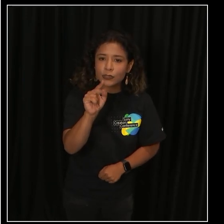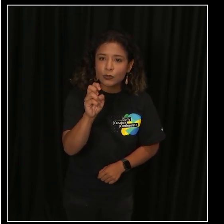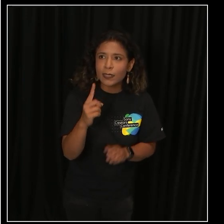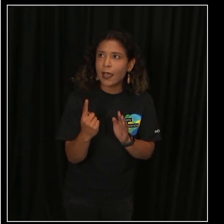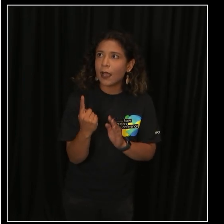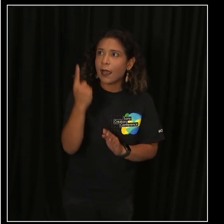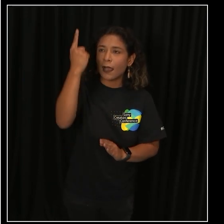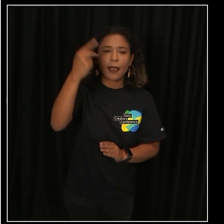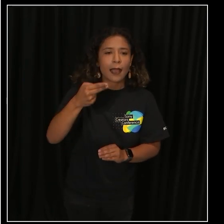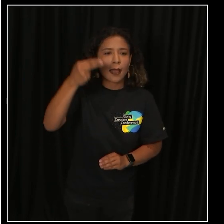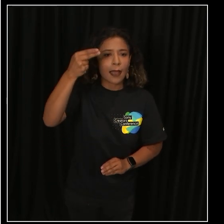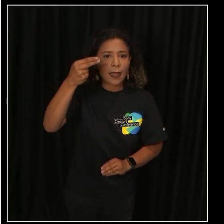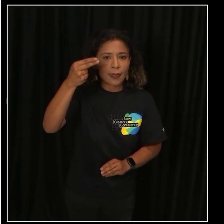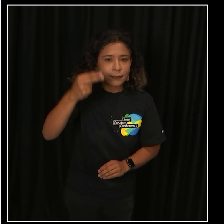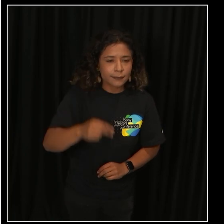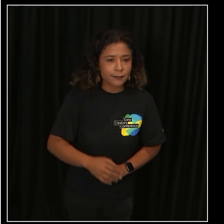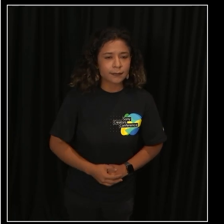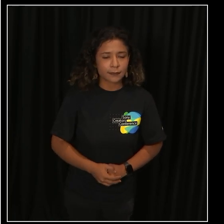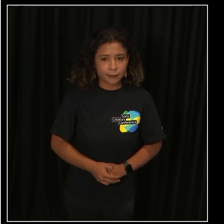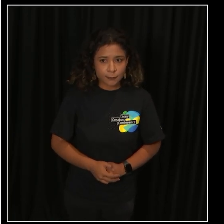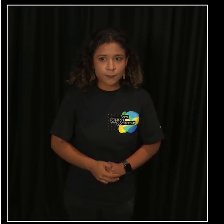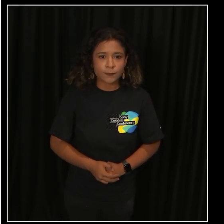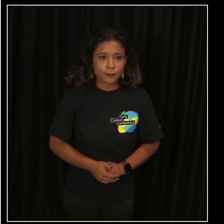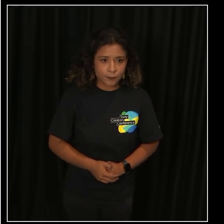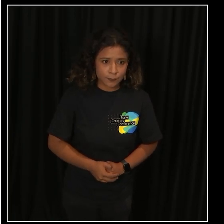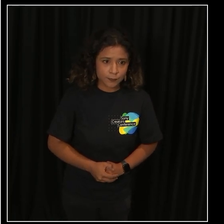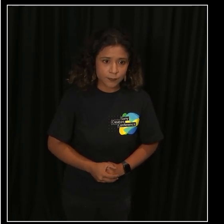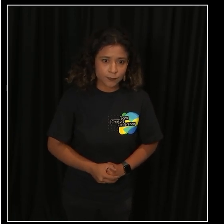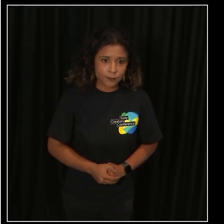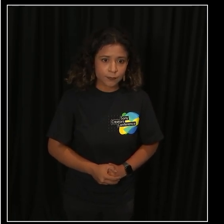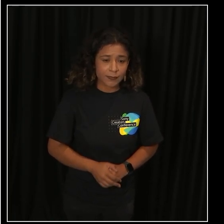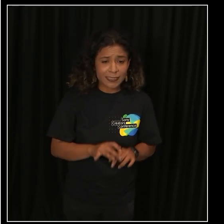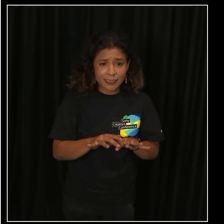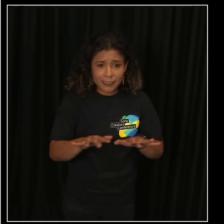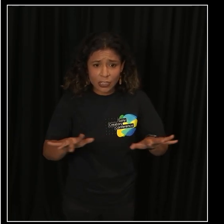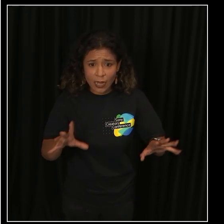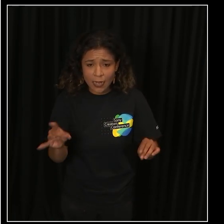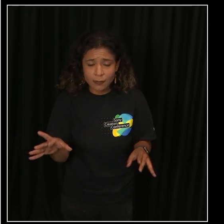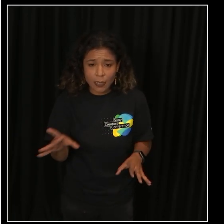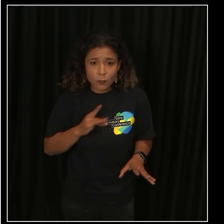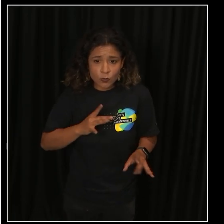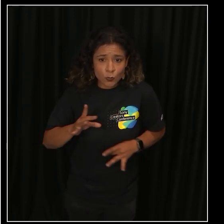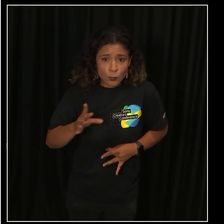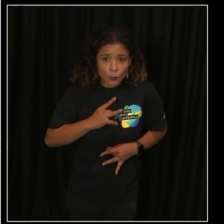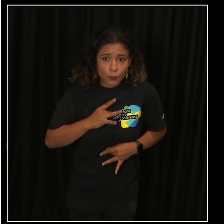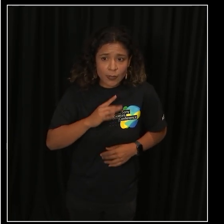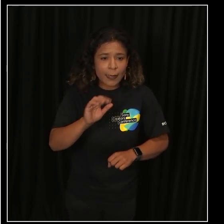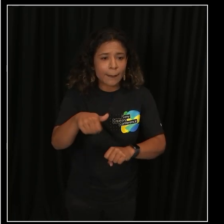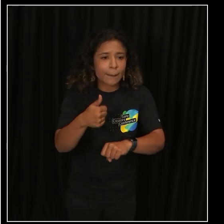is used Scattering and absorption coefficients are also based on that distributions.